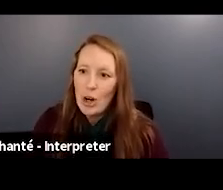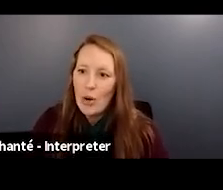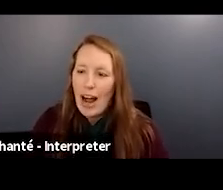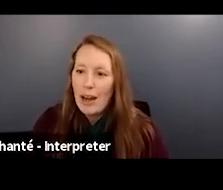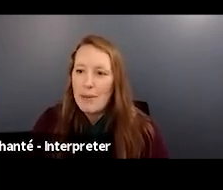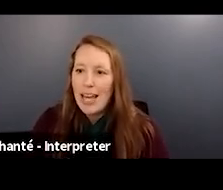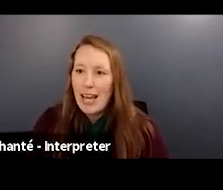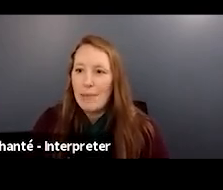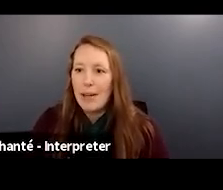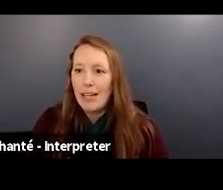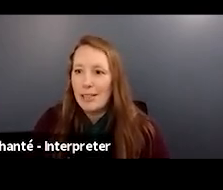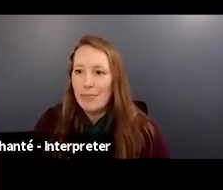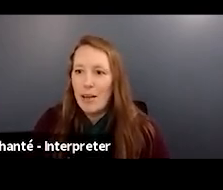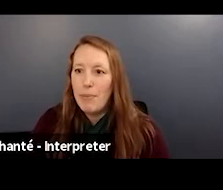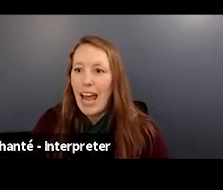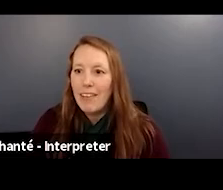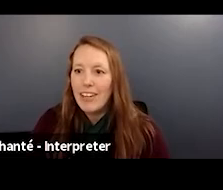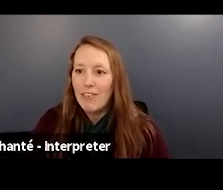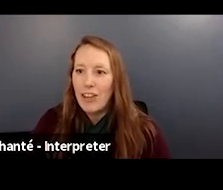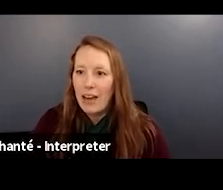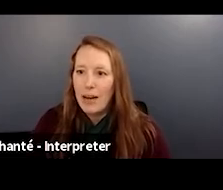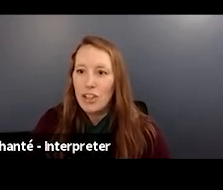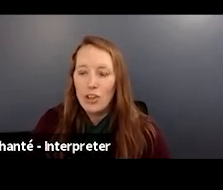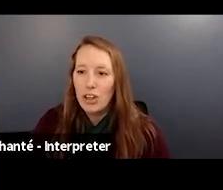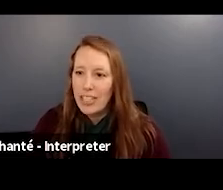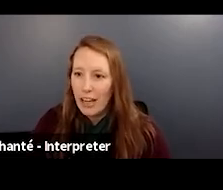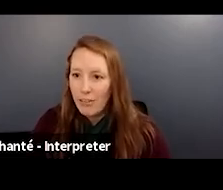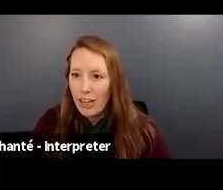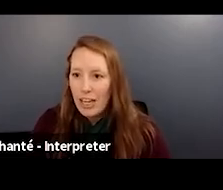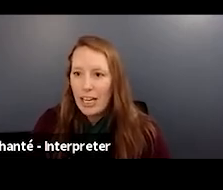I became a big advocate for that. My children are deaf.